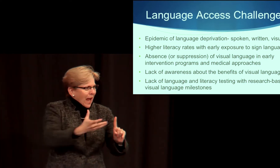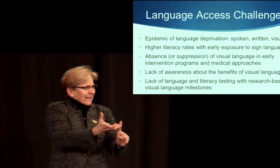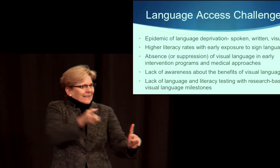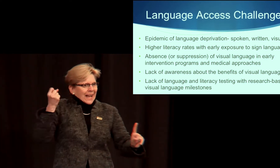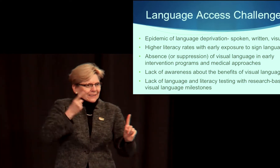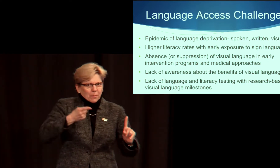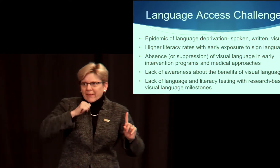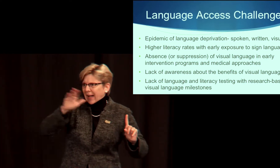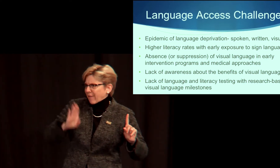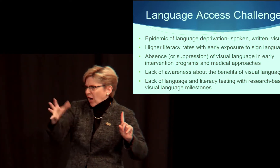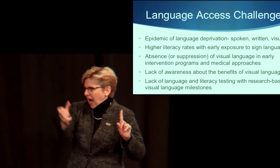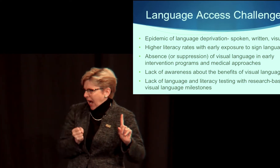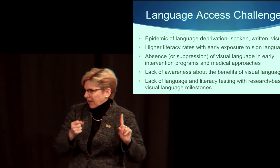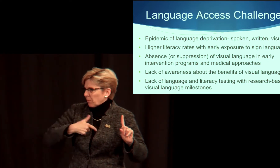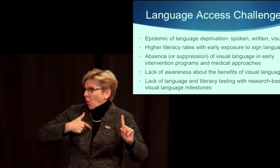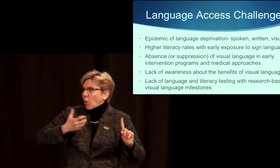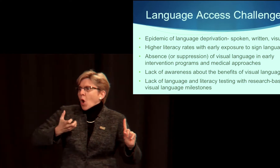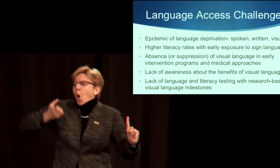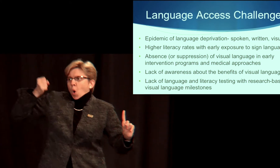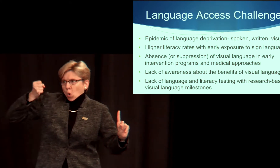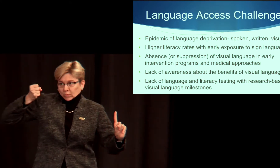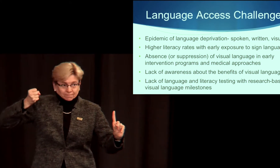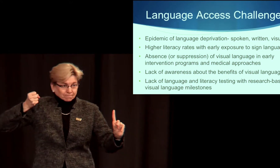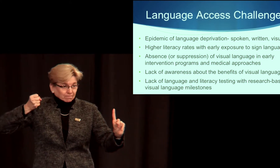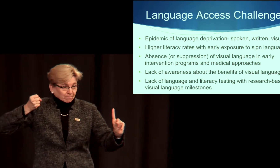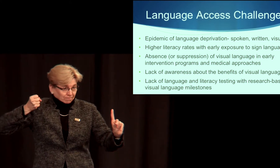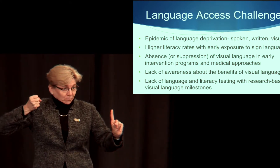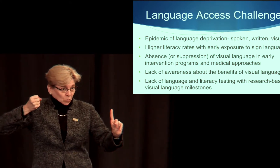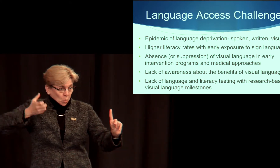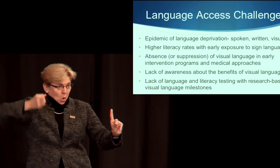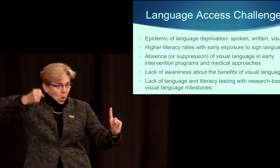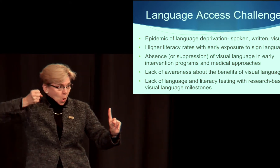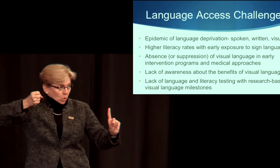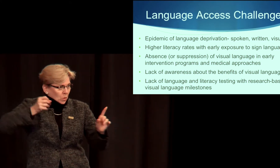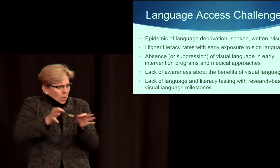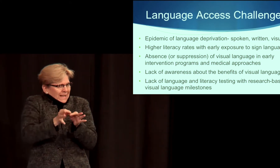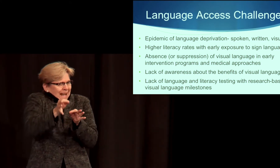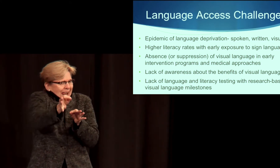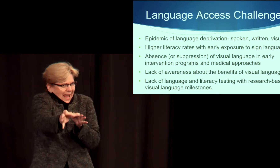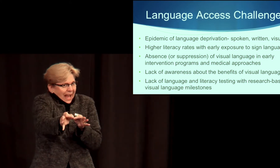the brain is developing and some children never get it at all.